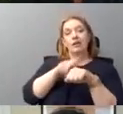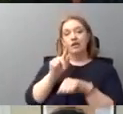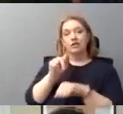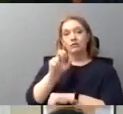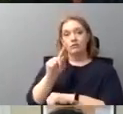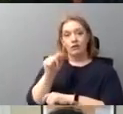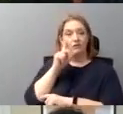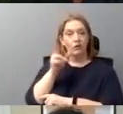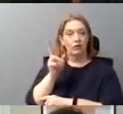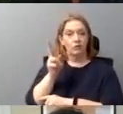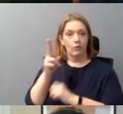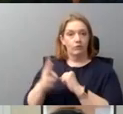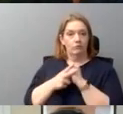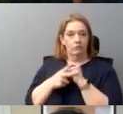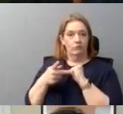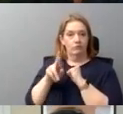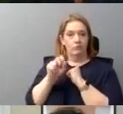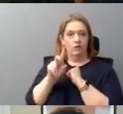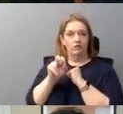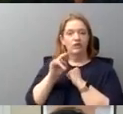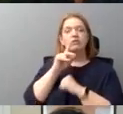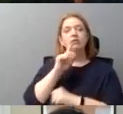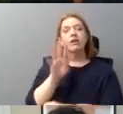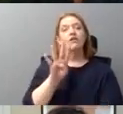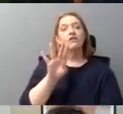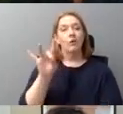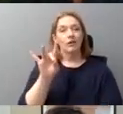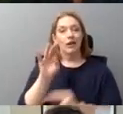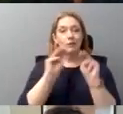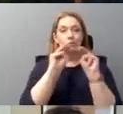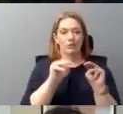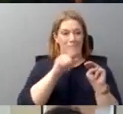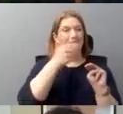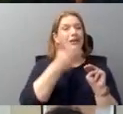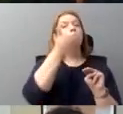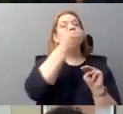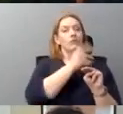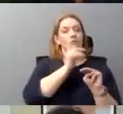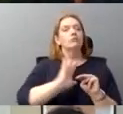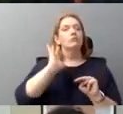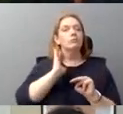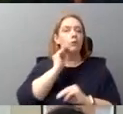were previously homes and working studios of many American artist. Through its support and advocacy